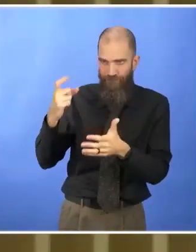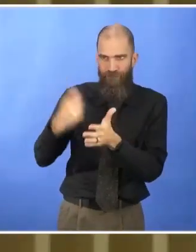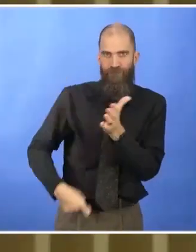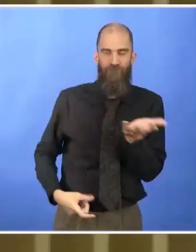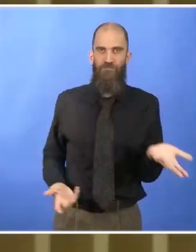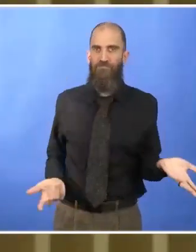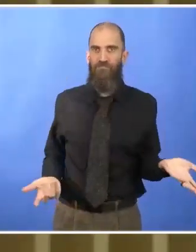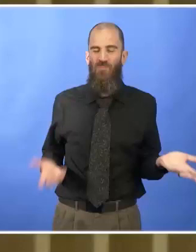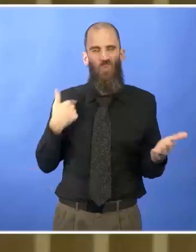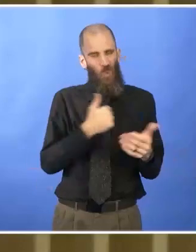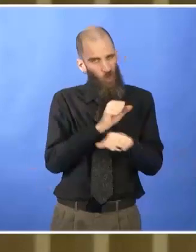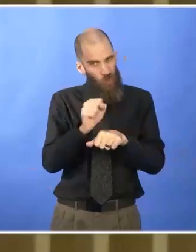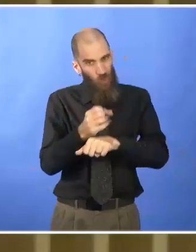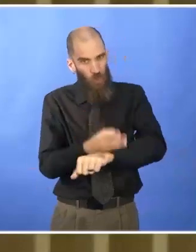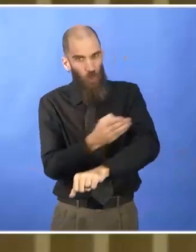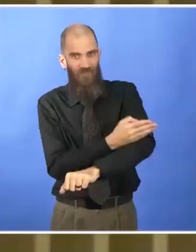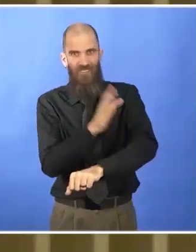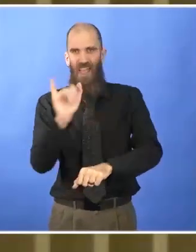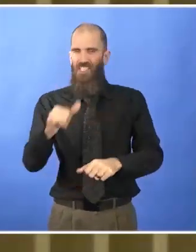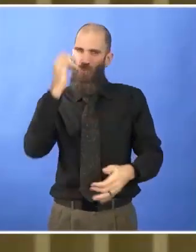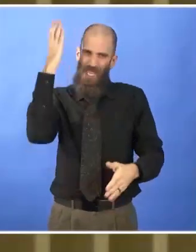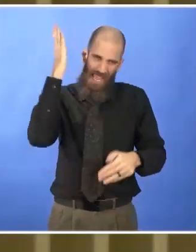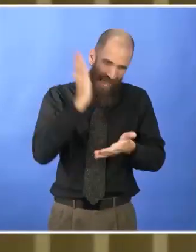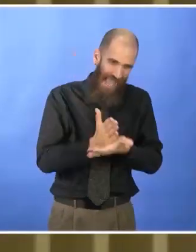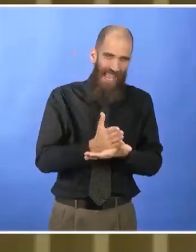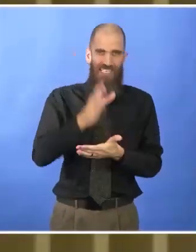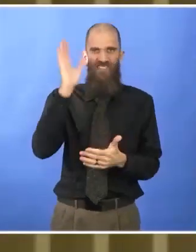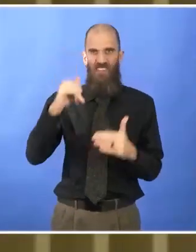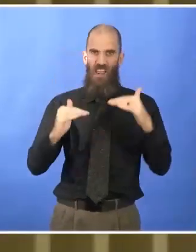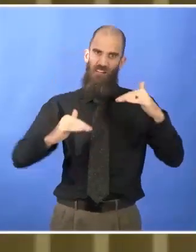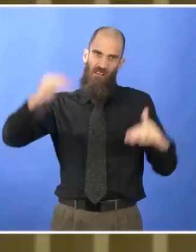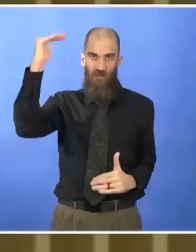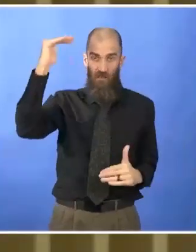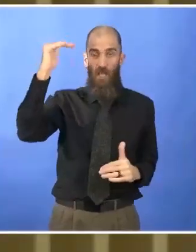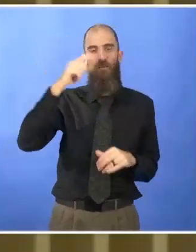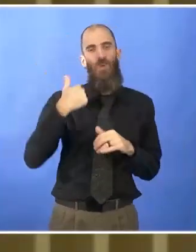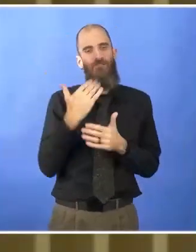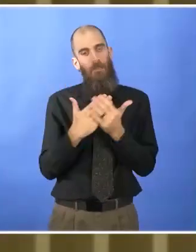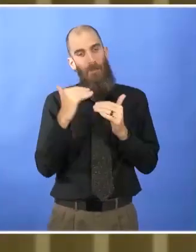THERE HAVE BEEN LIMITS ON OUR STATUTORY AUTHORITY, BUT I AM